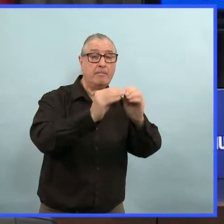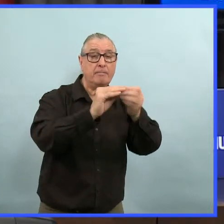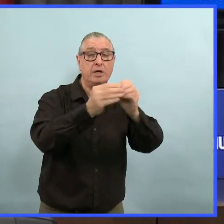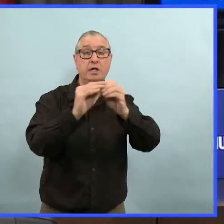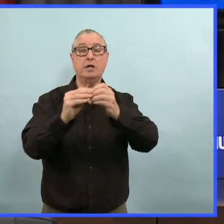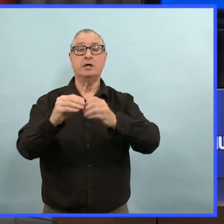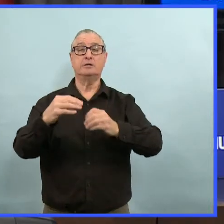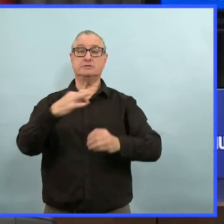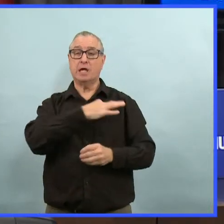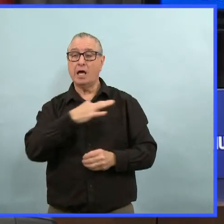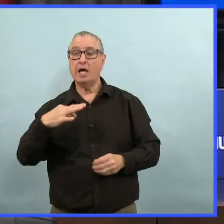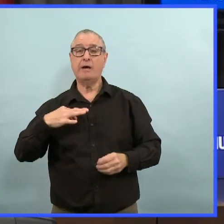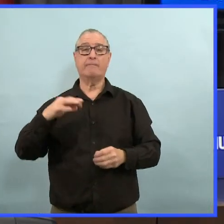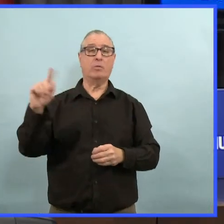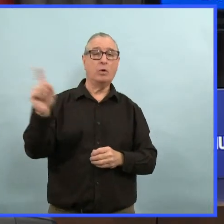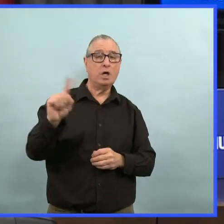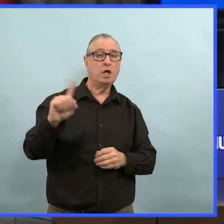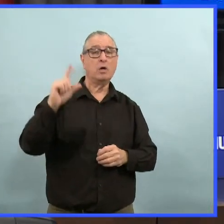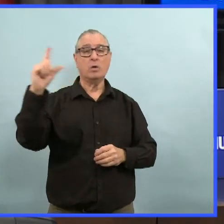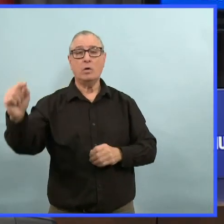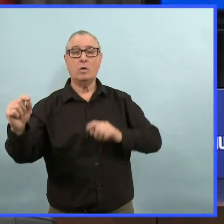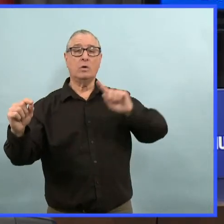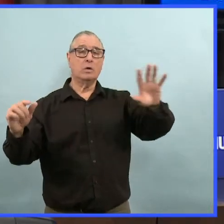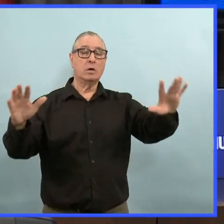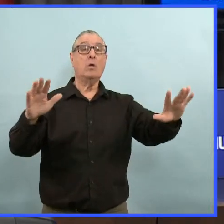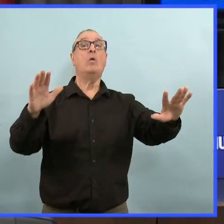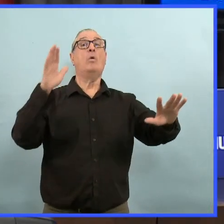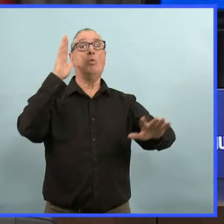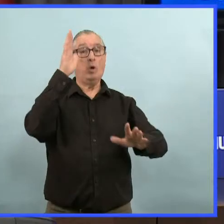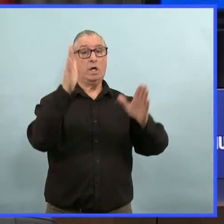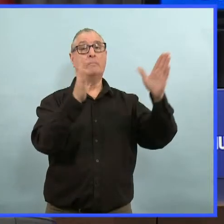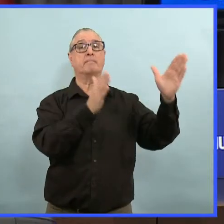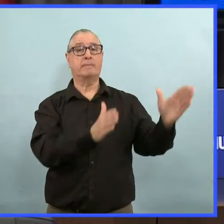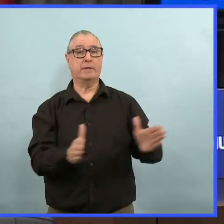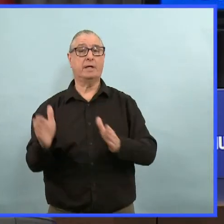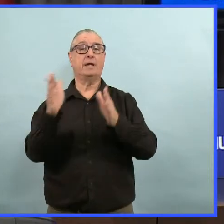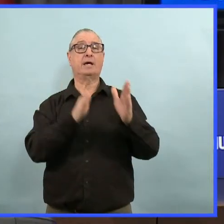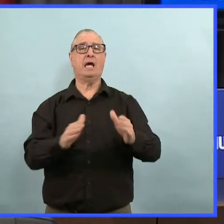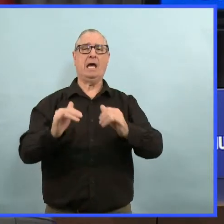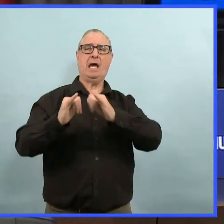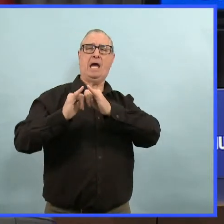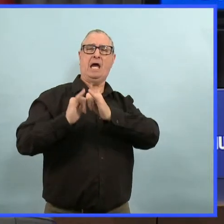preventive measures to mitigate the spread of the virus amongst their vulnerable patient populations